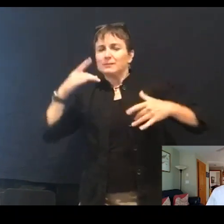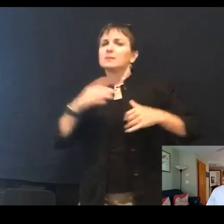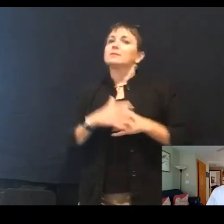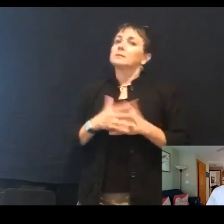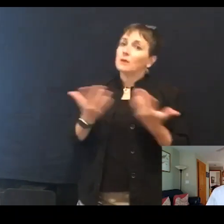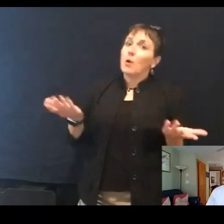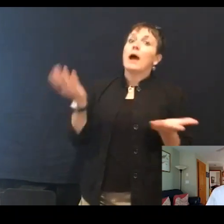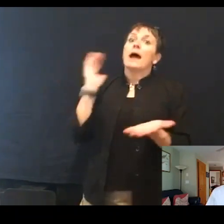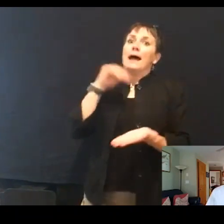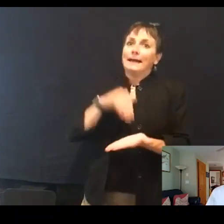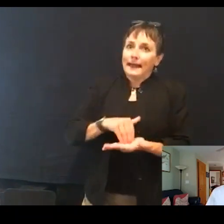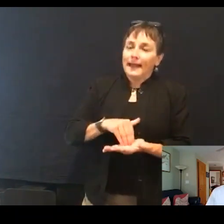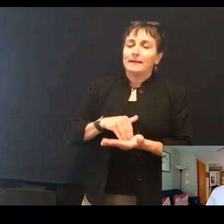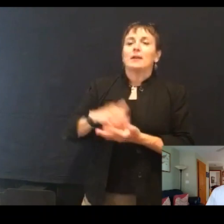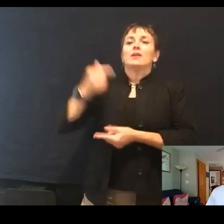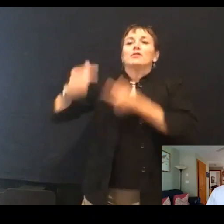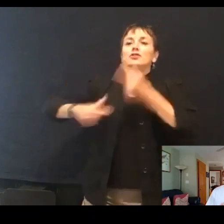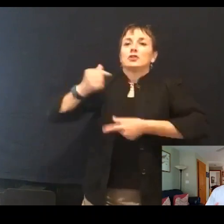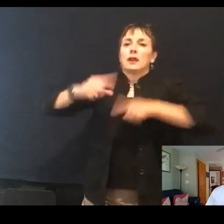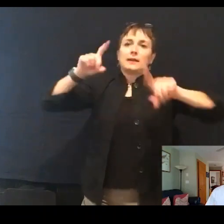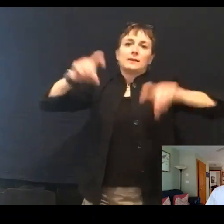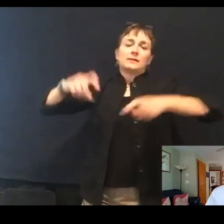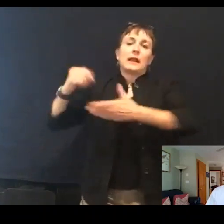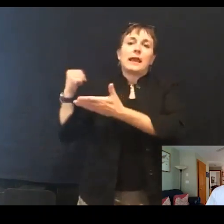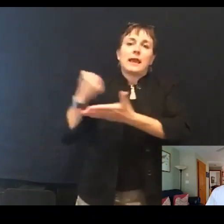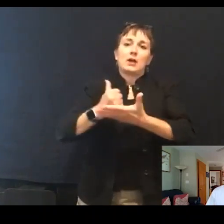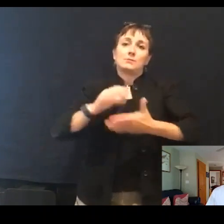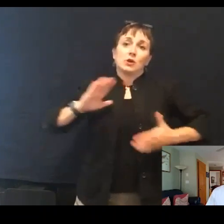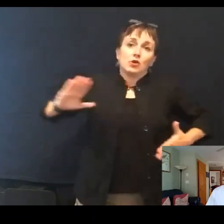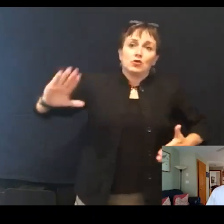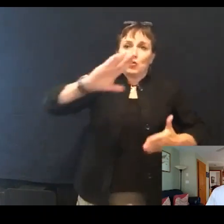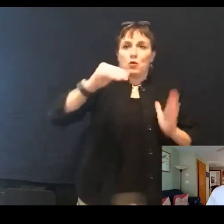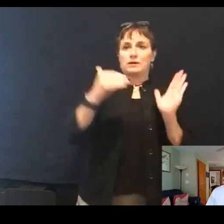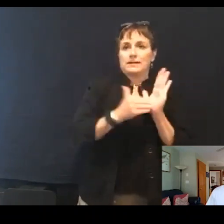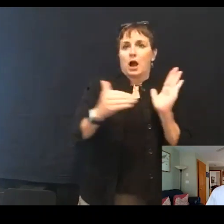informative to the clinician. With this result in hand, the clinician, again,